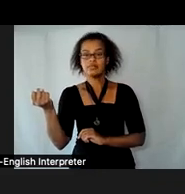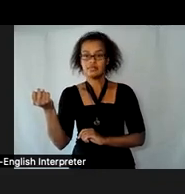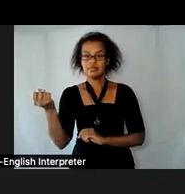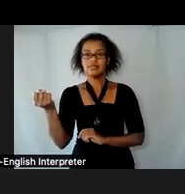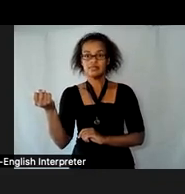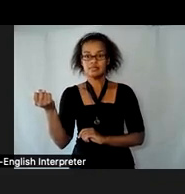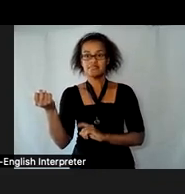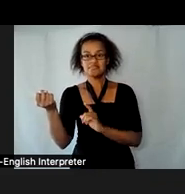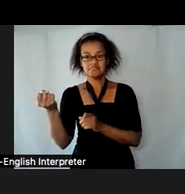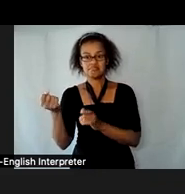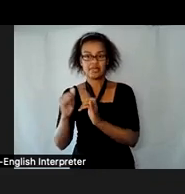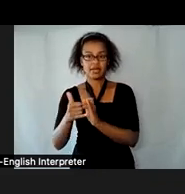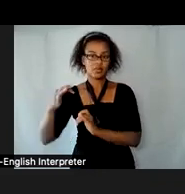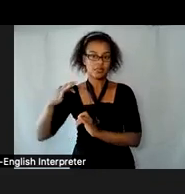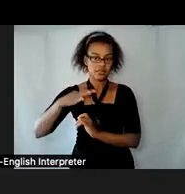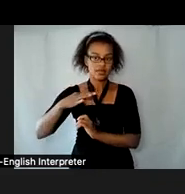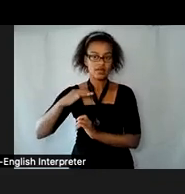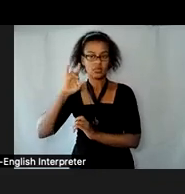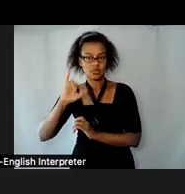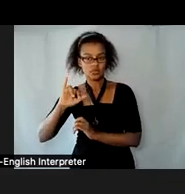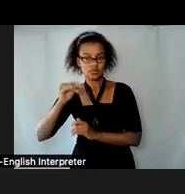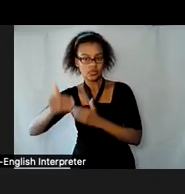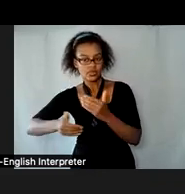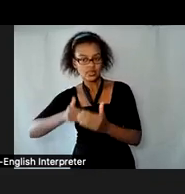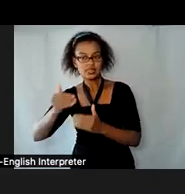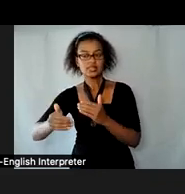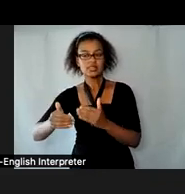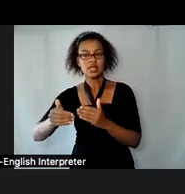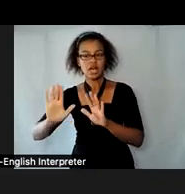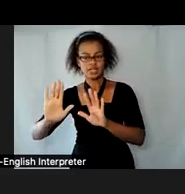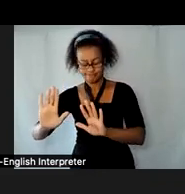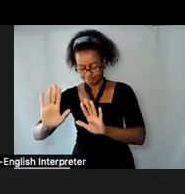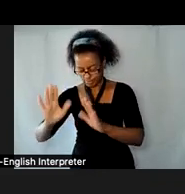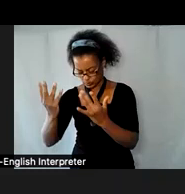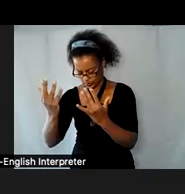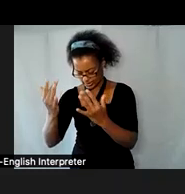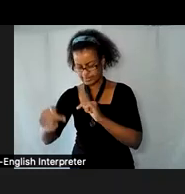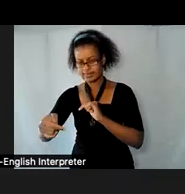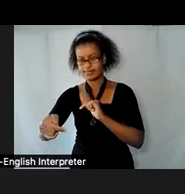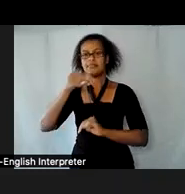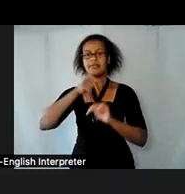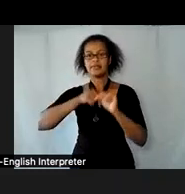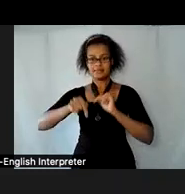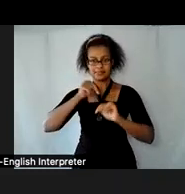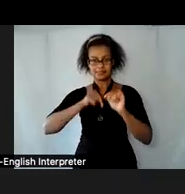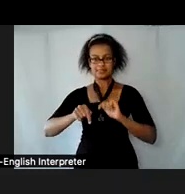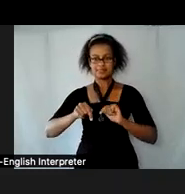Well, first of all, I'd like to back up a little bit and let everybody know what the